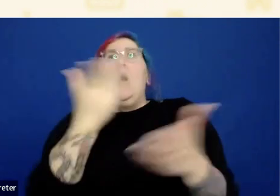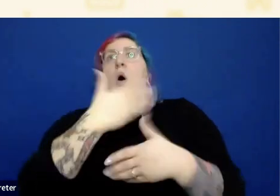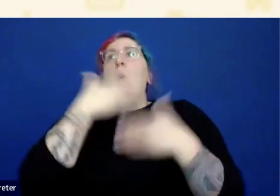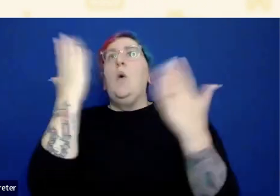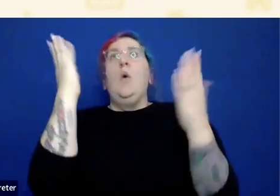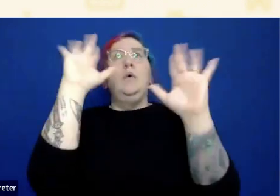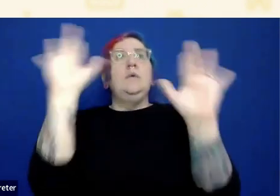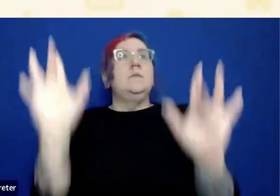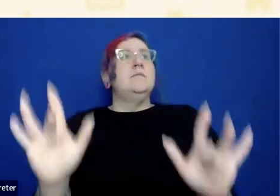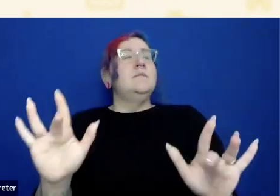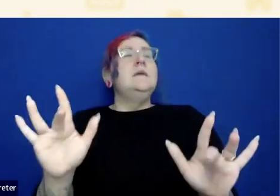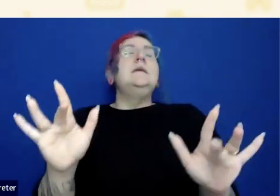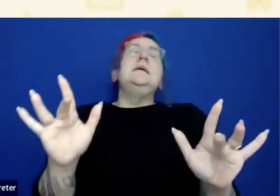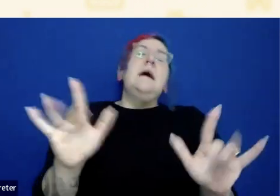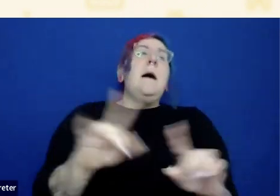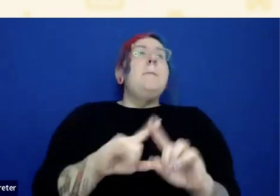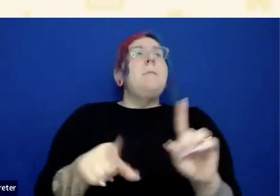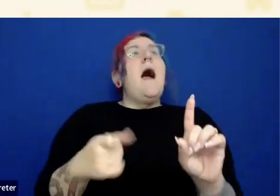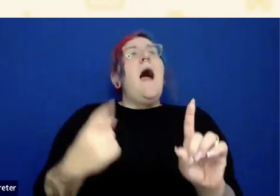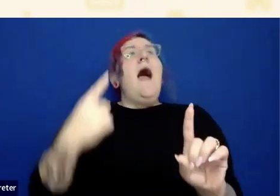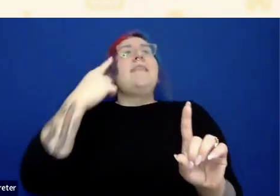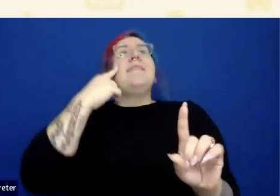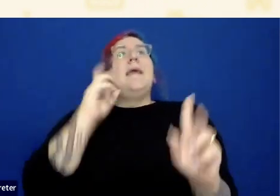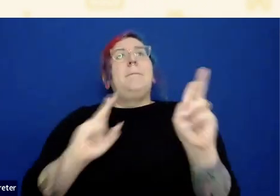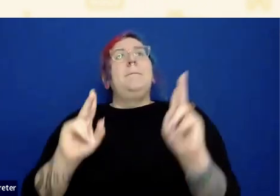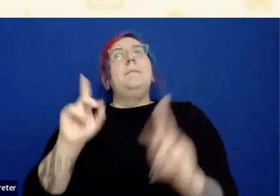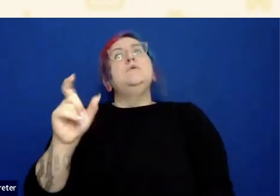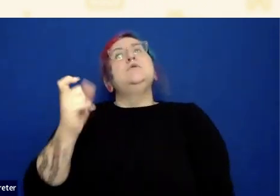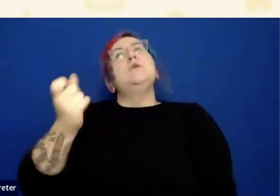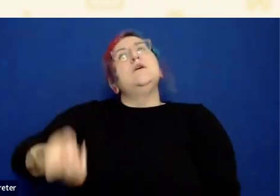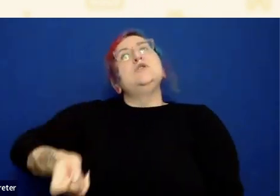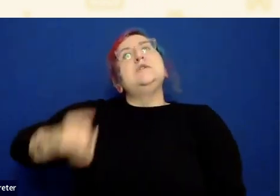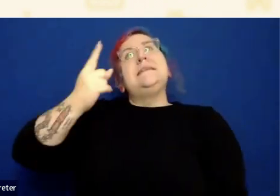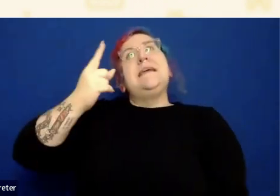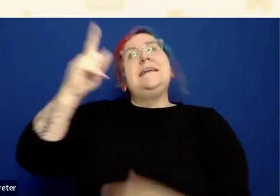that people should understand, particularly for screen-reader users,